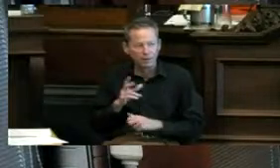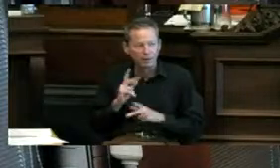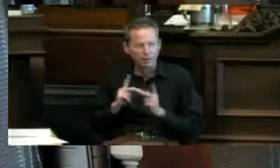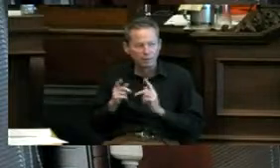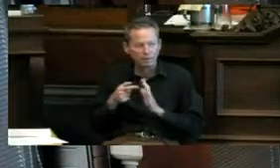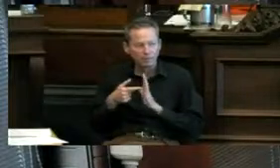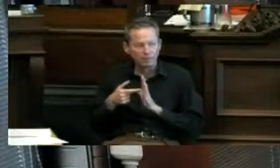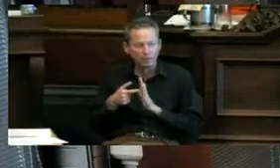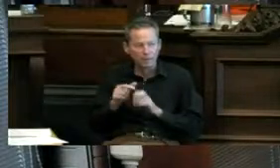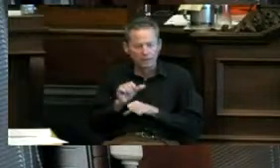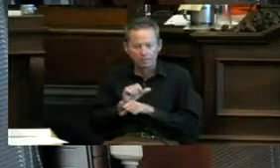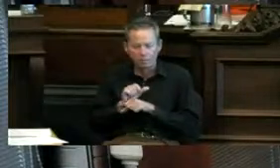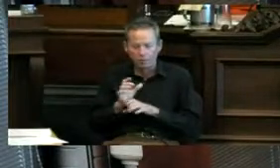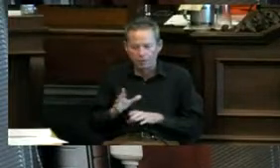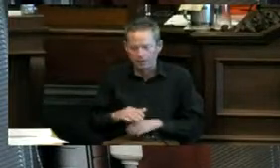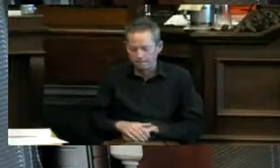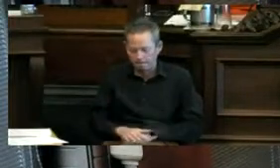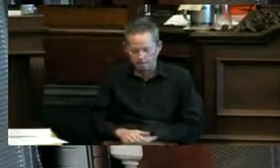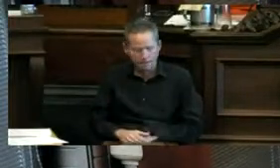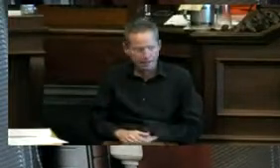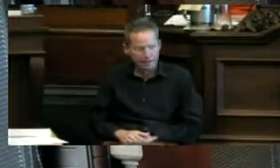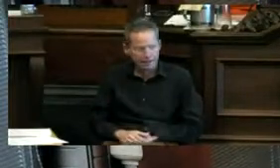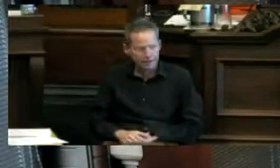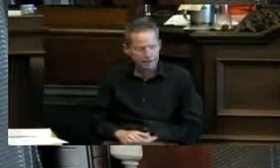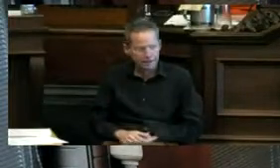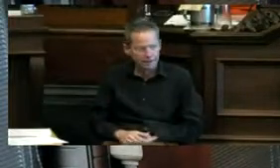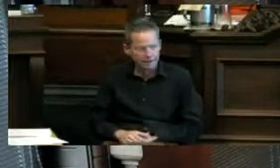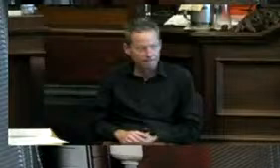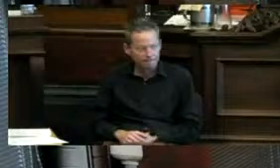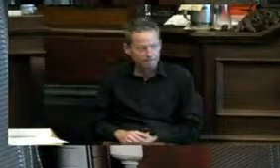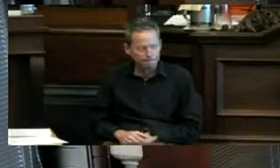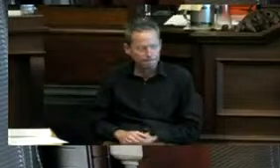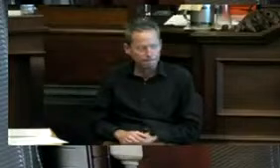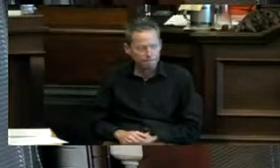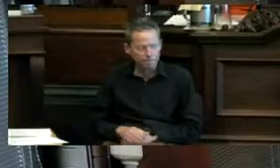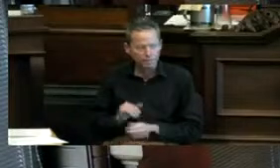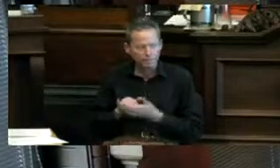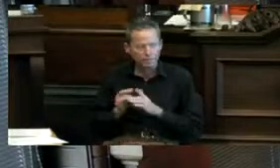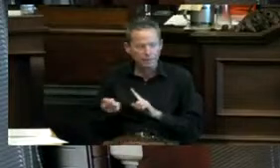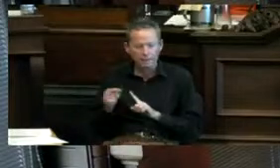mayor may have already said this, but this wouldn't be before you unless it was vetted with our those folks